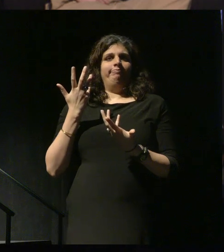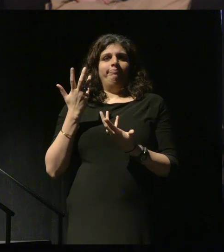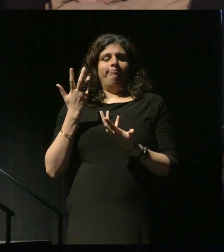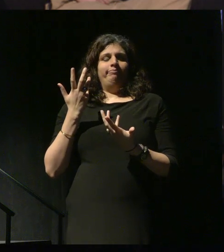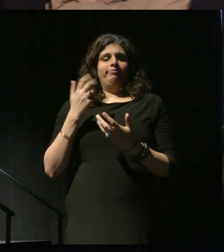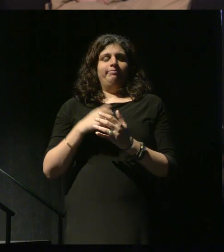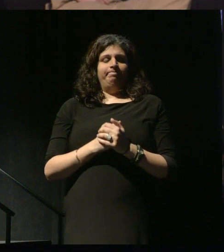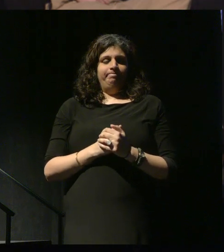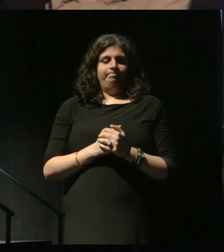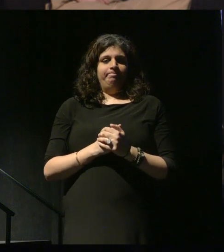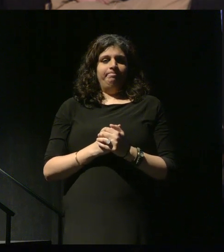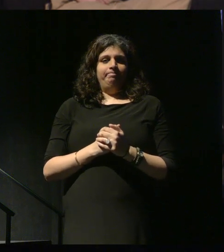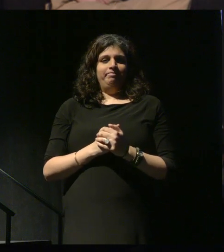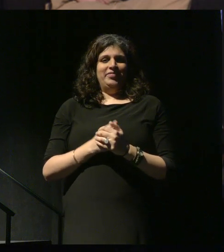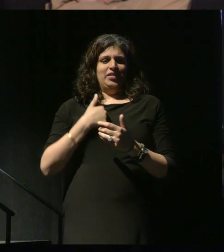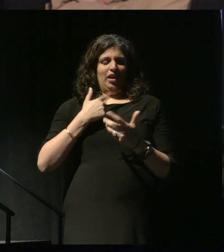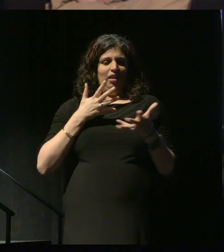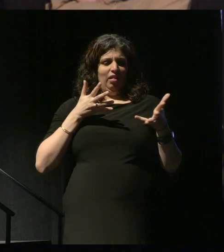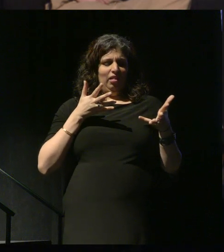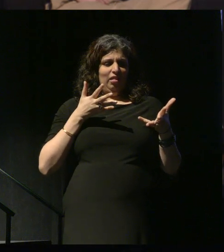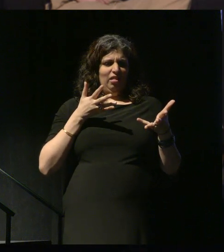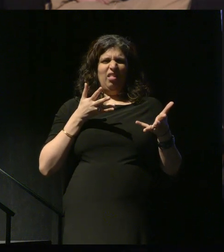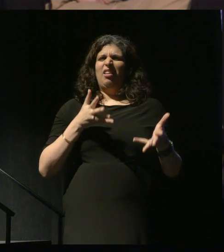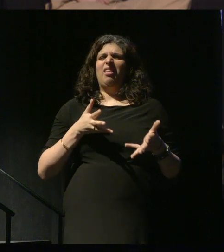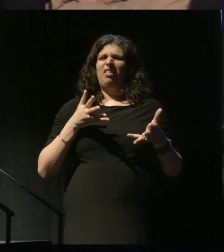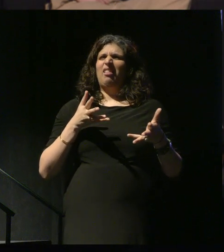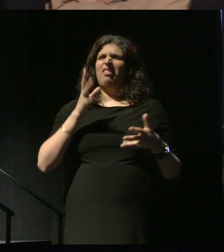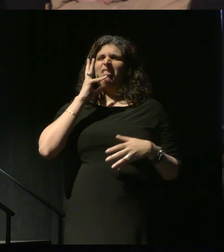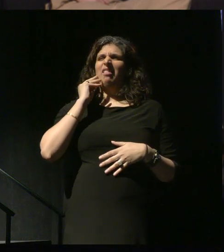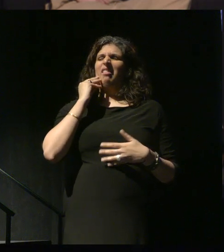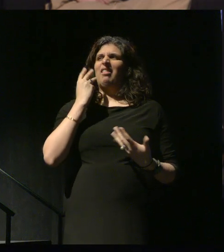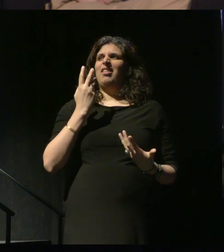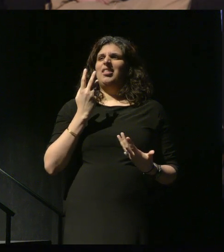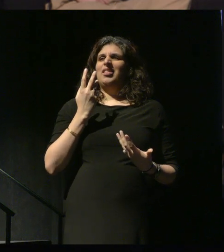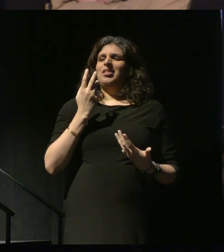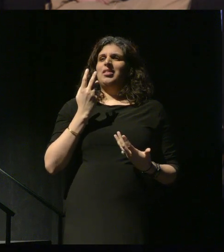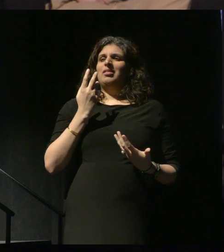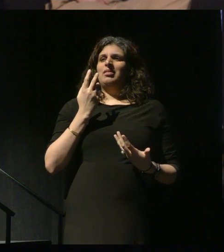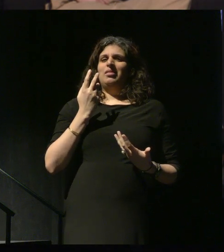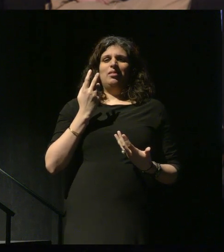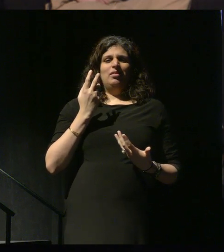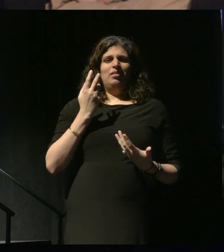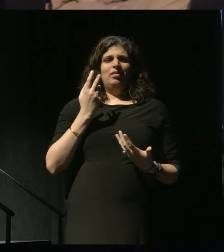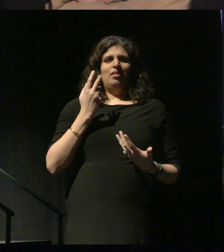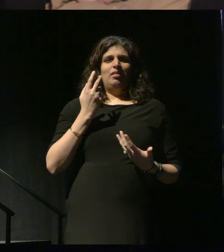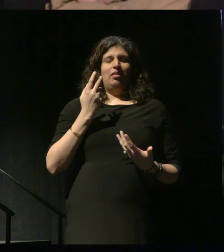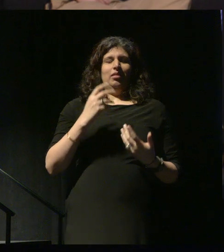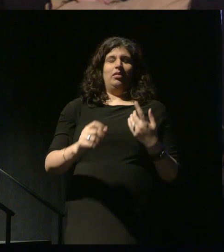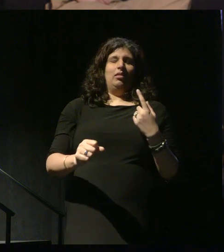And I was left with this experience of like, I've been struck by lightning, by love,